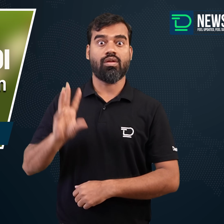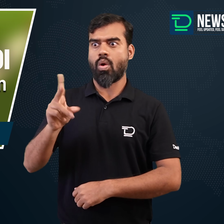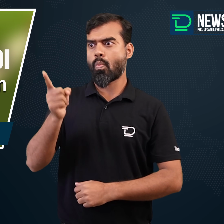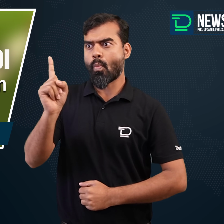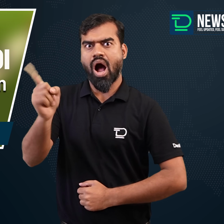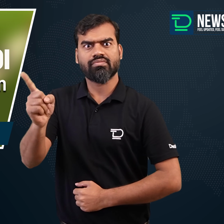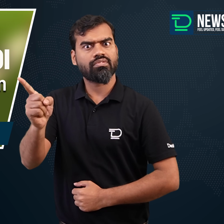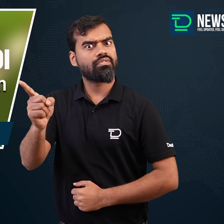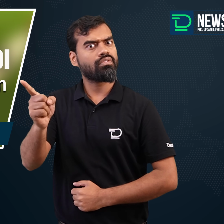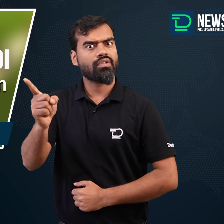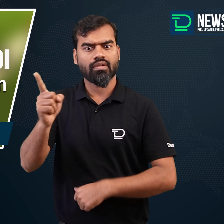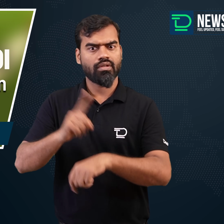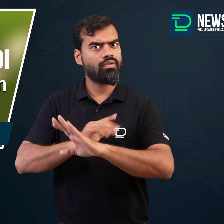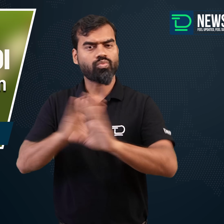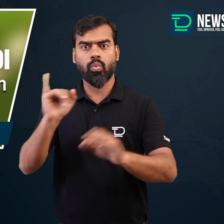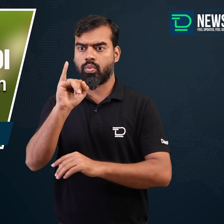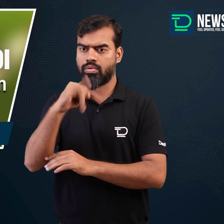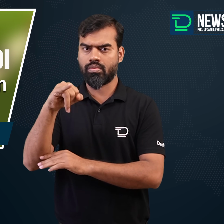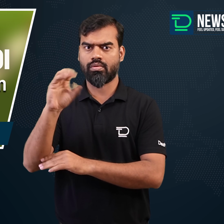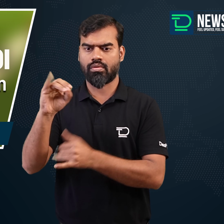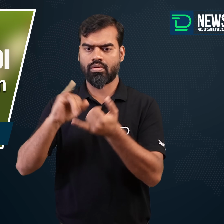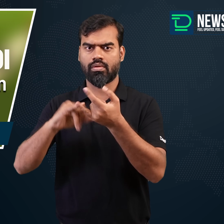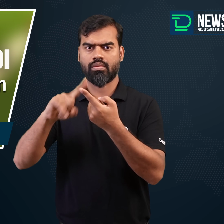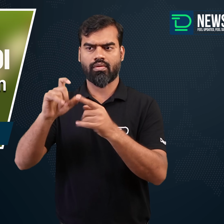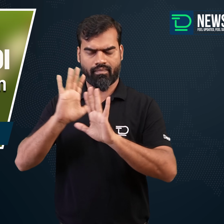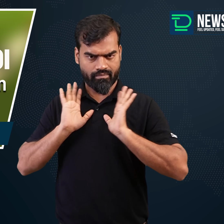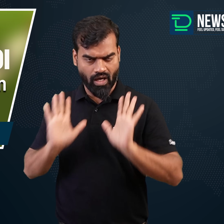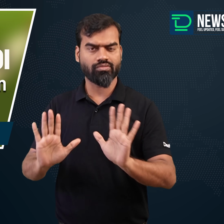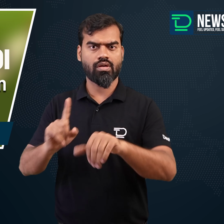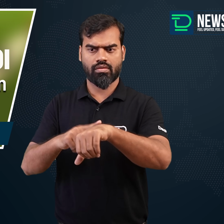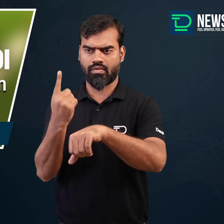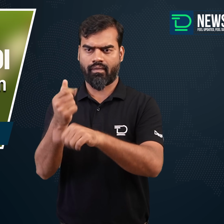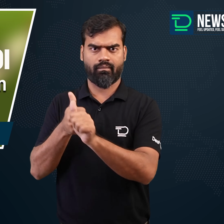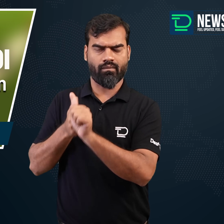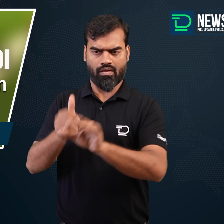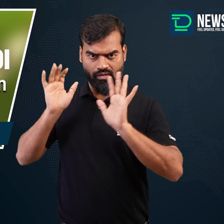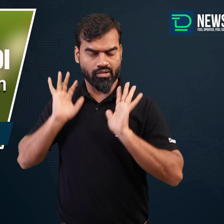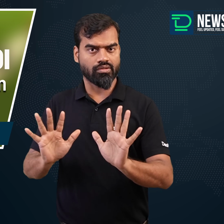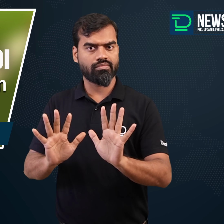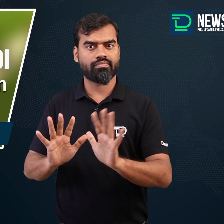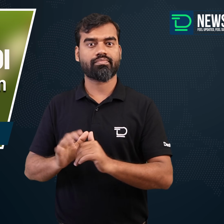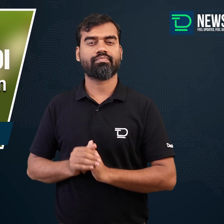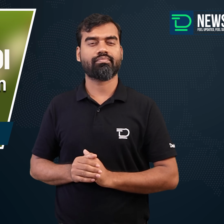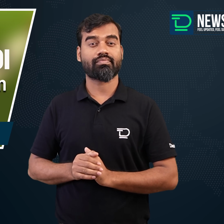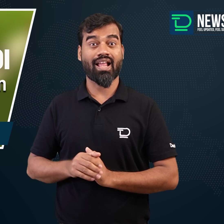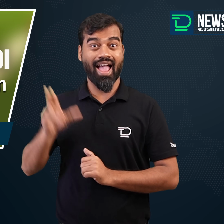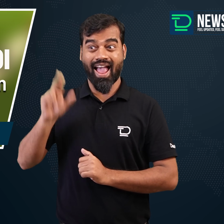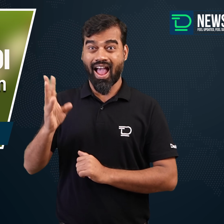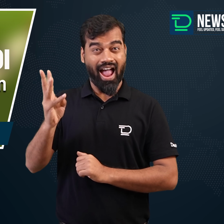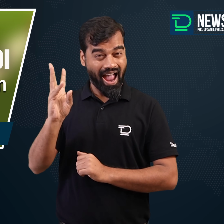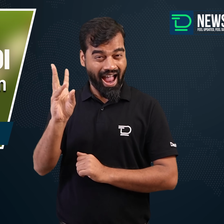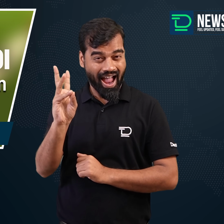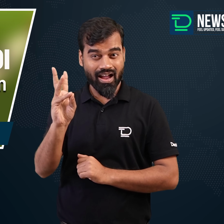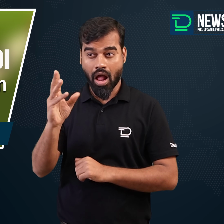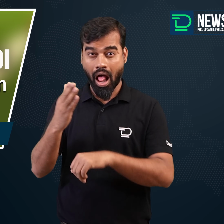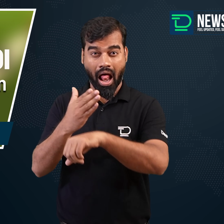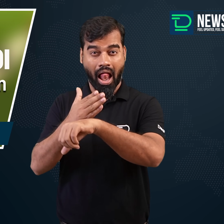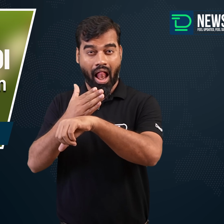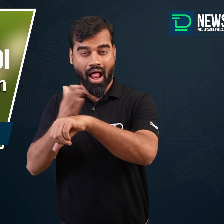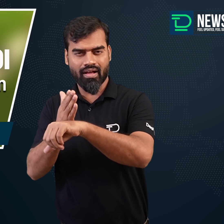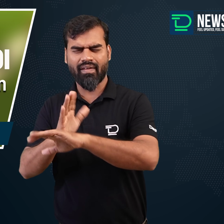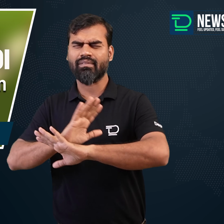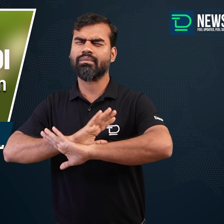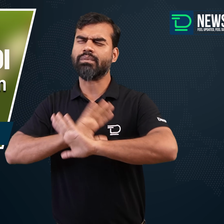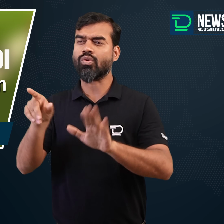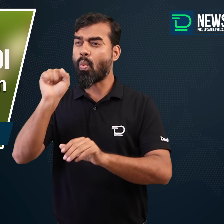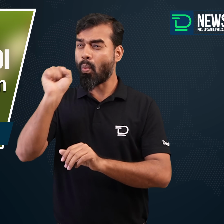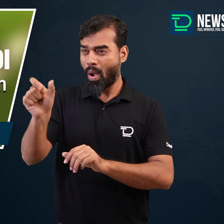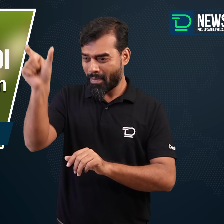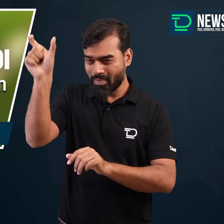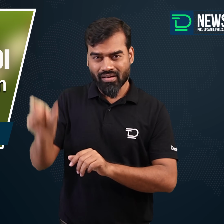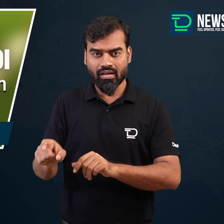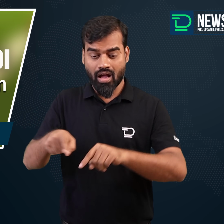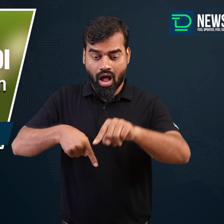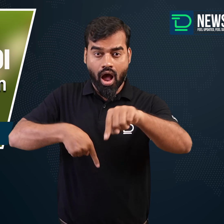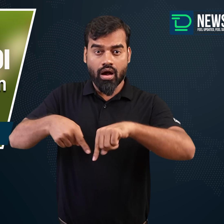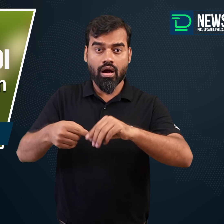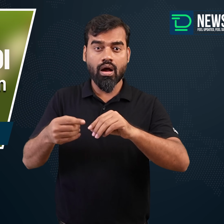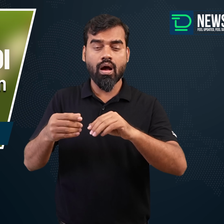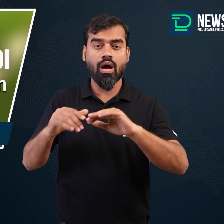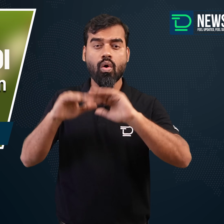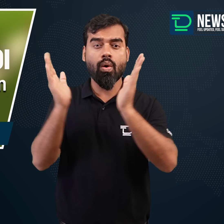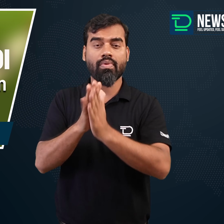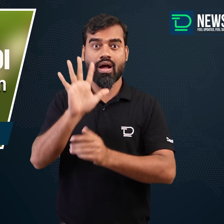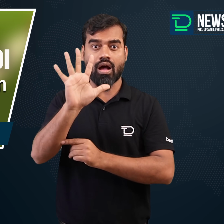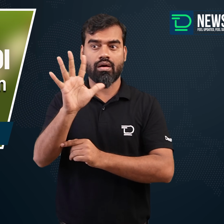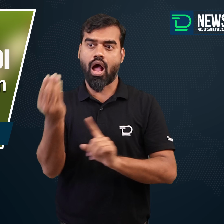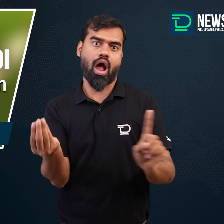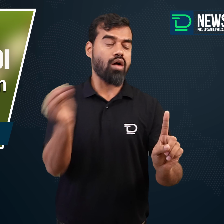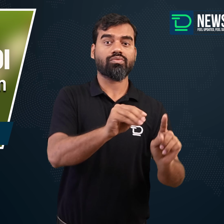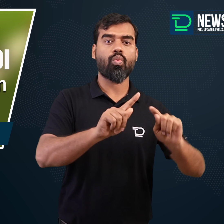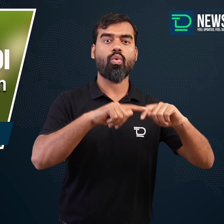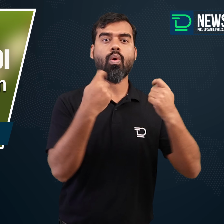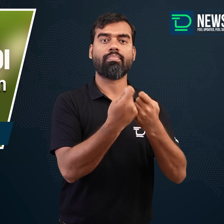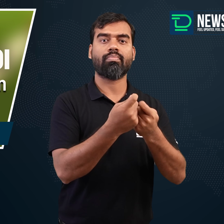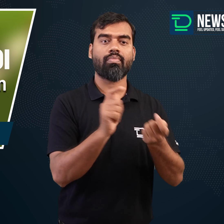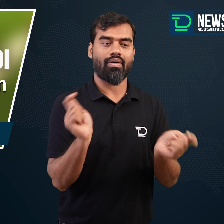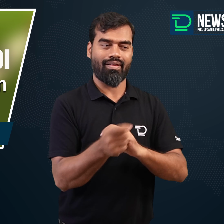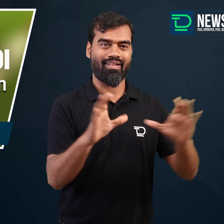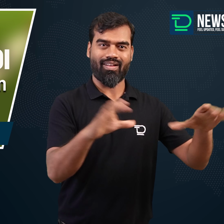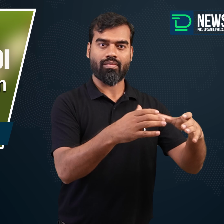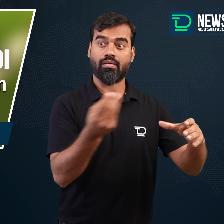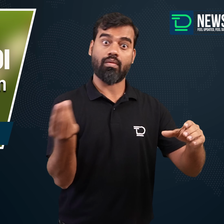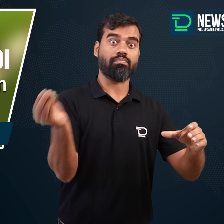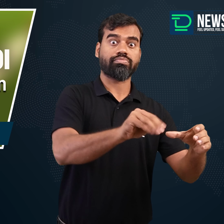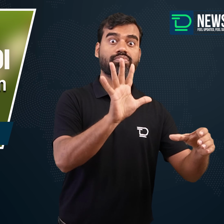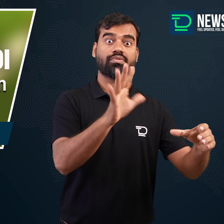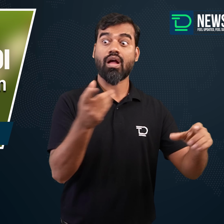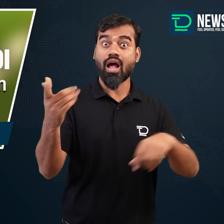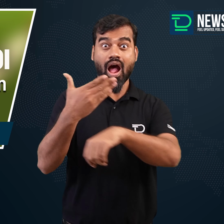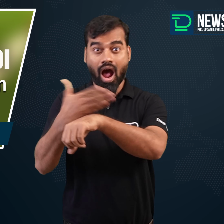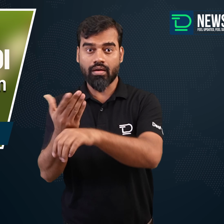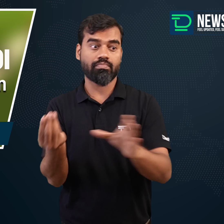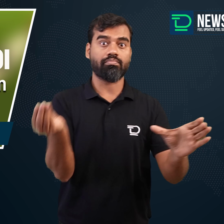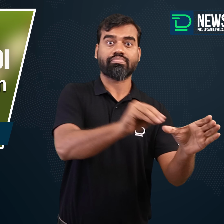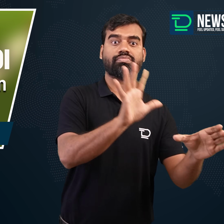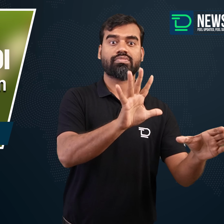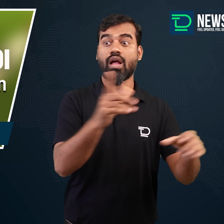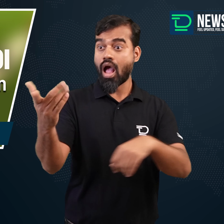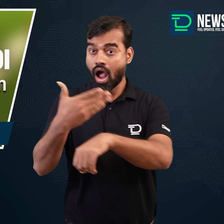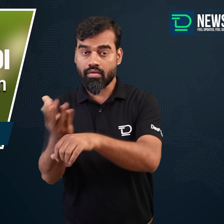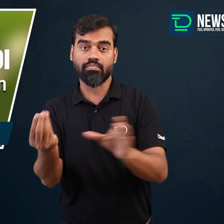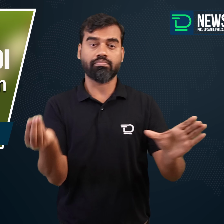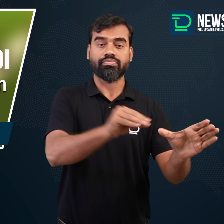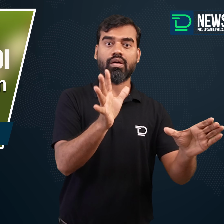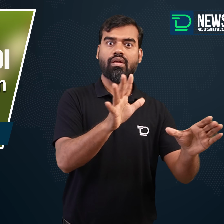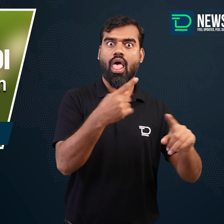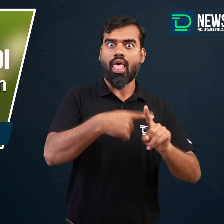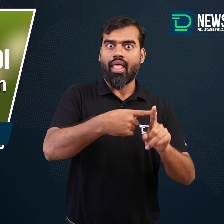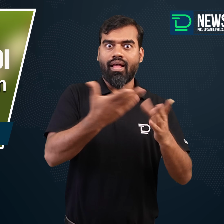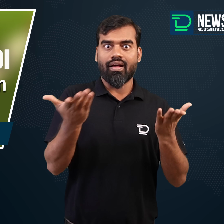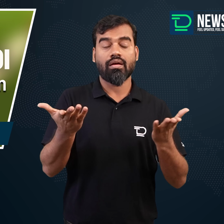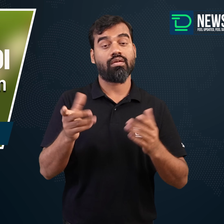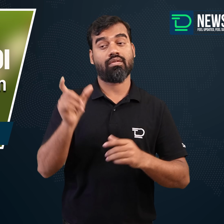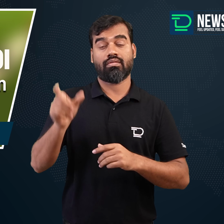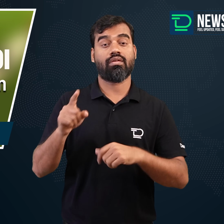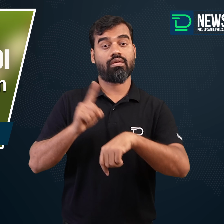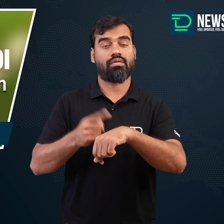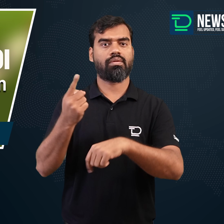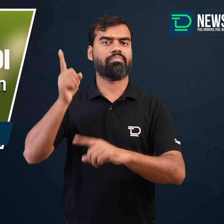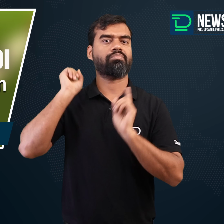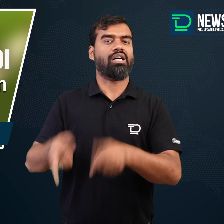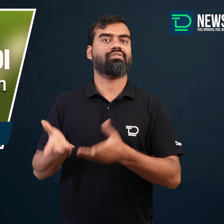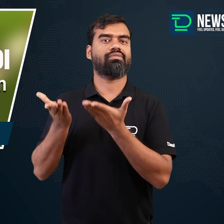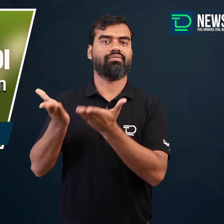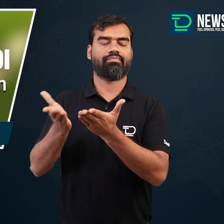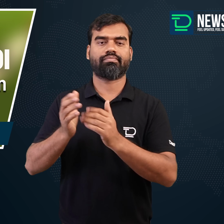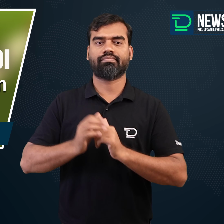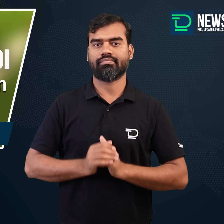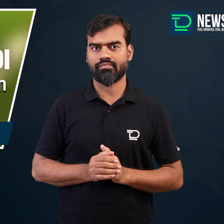but 3rd is a warning, and if they are taking 4th, a penalty of 5 runs will be imposed.